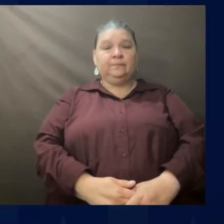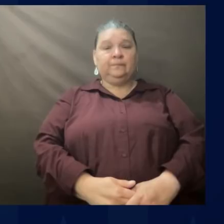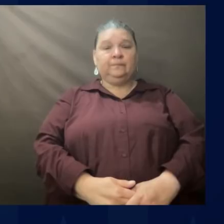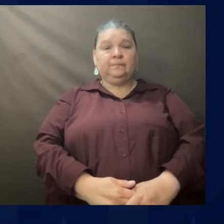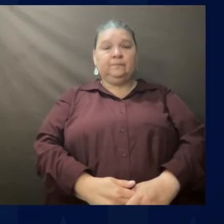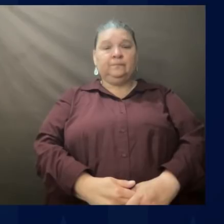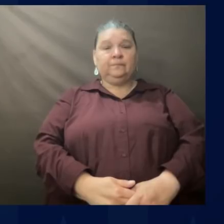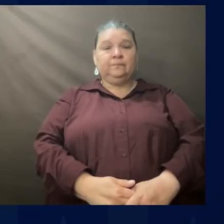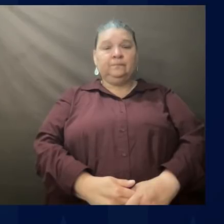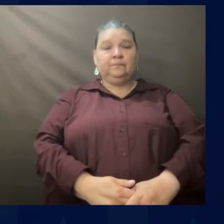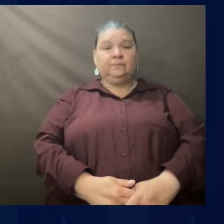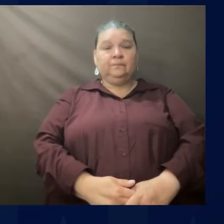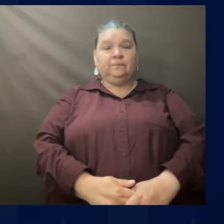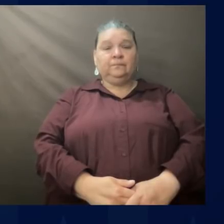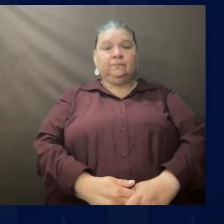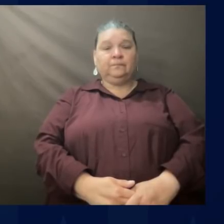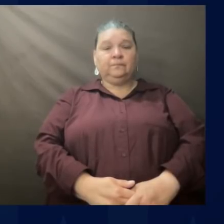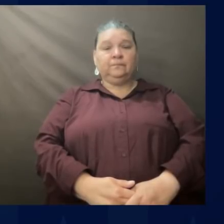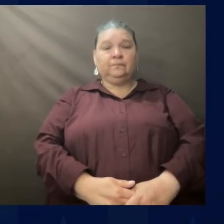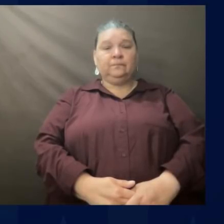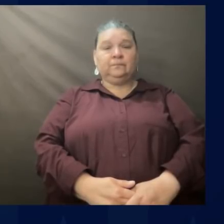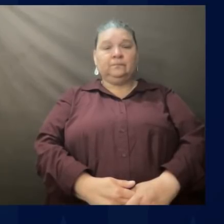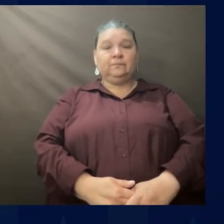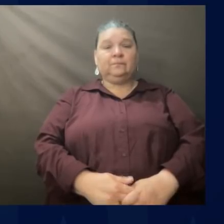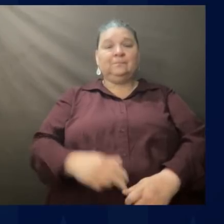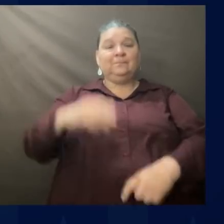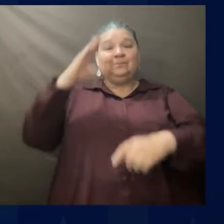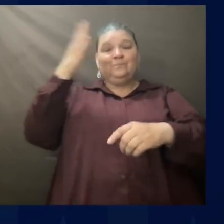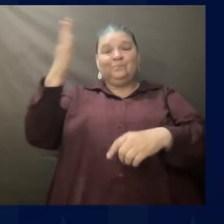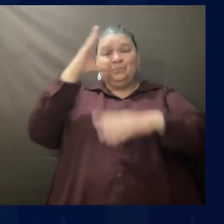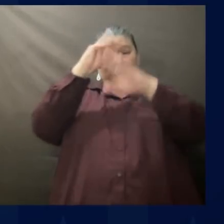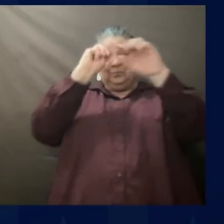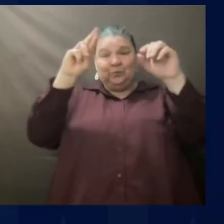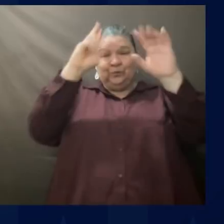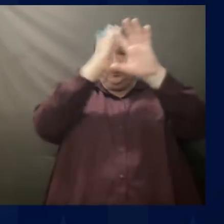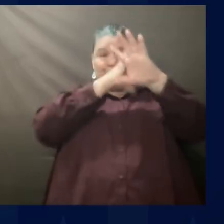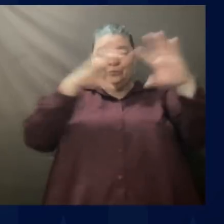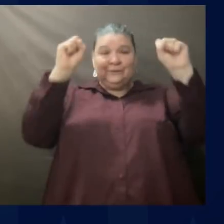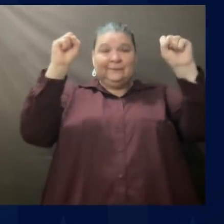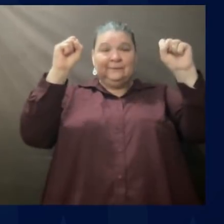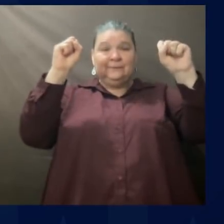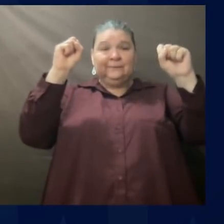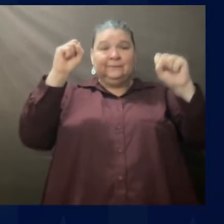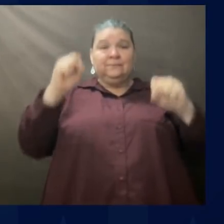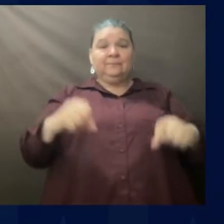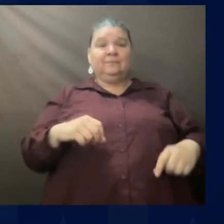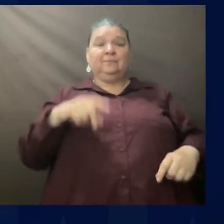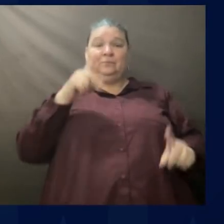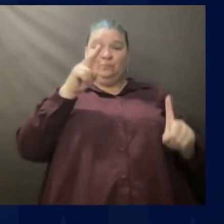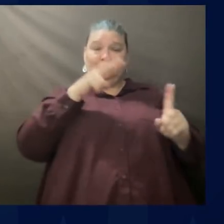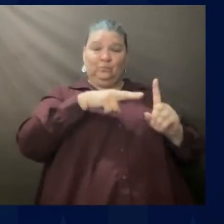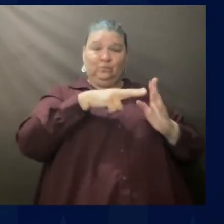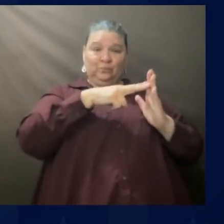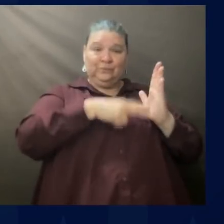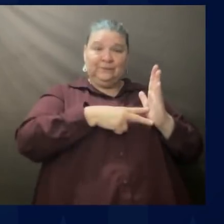General Milley: Mr. President, Madam Vice President, Secretary Austin, distinguished guests, fellow Americans.